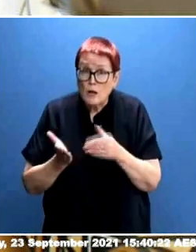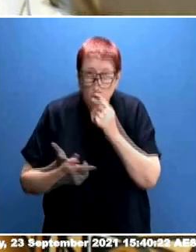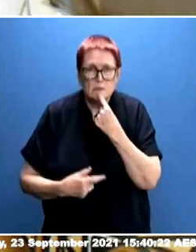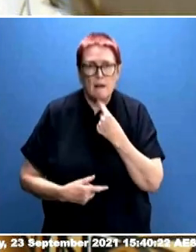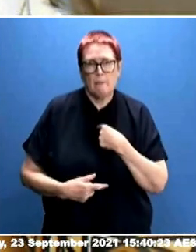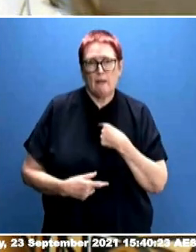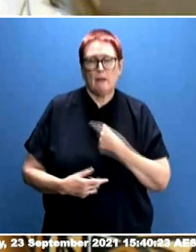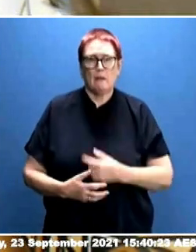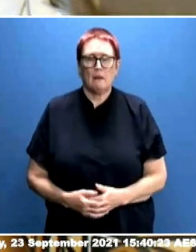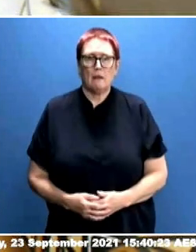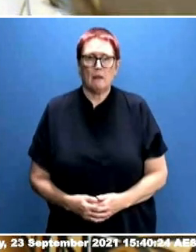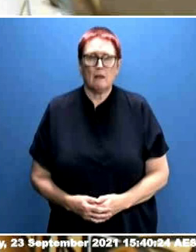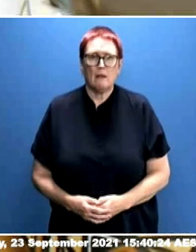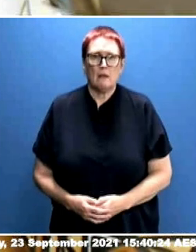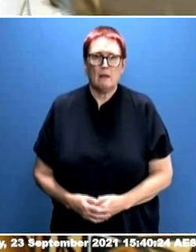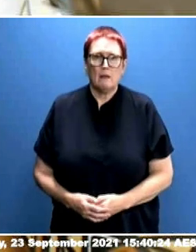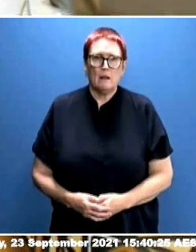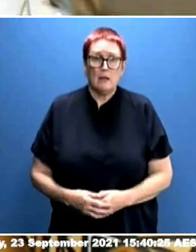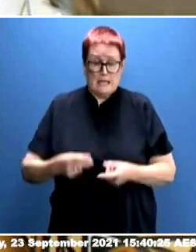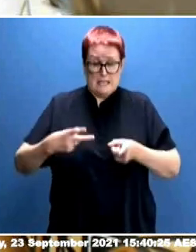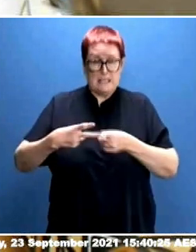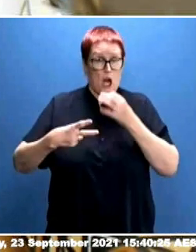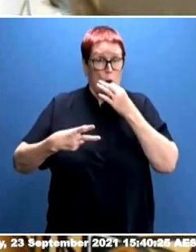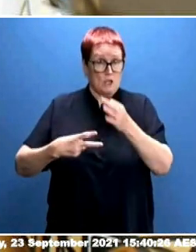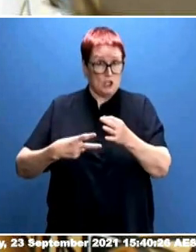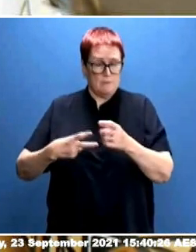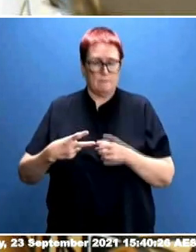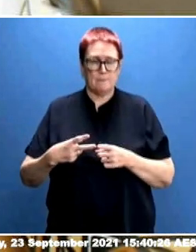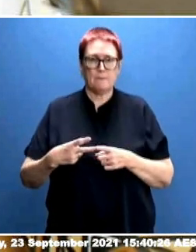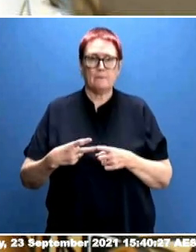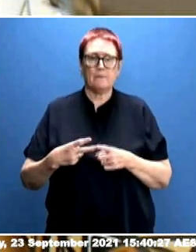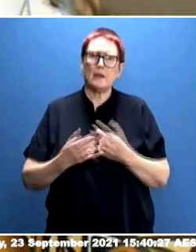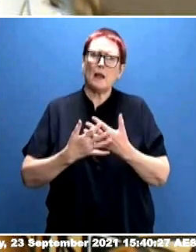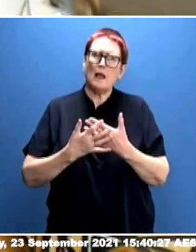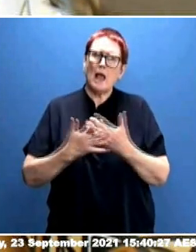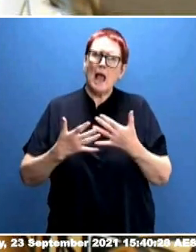Okay. Then secondly, how many of those young